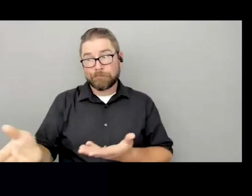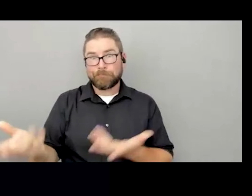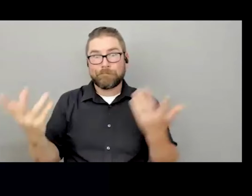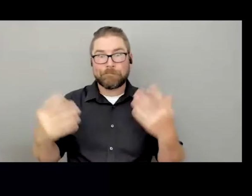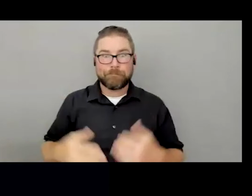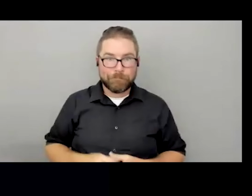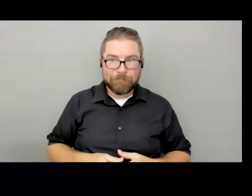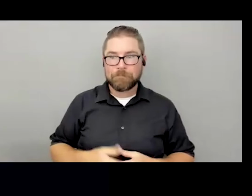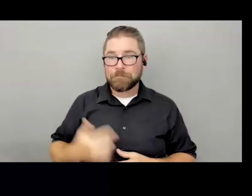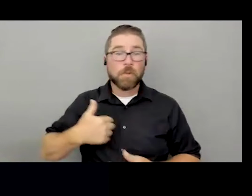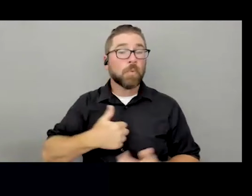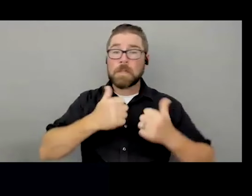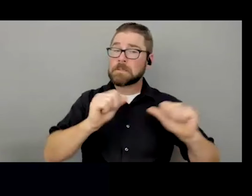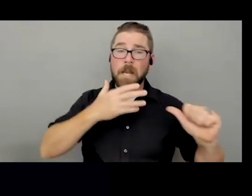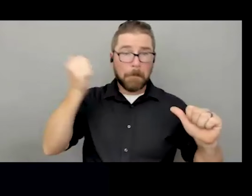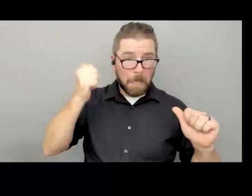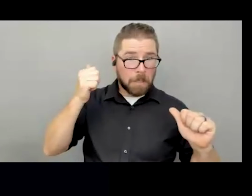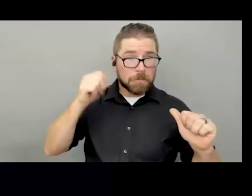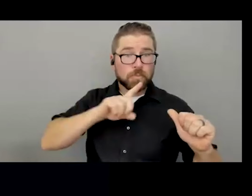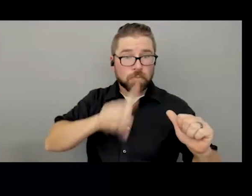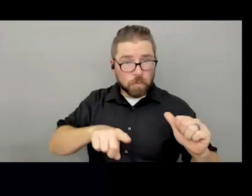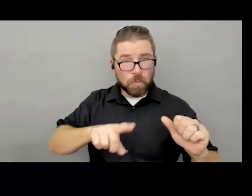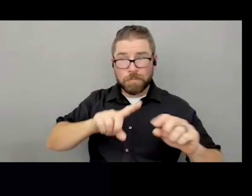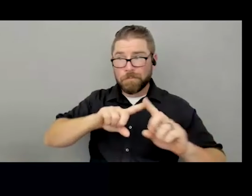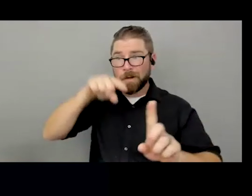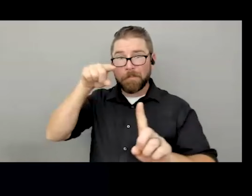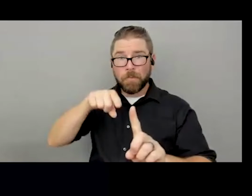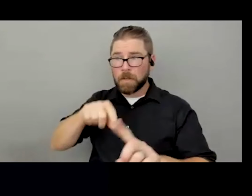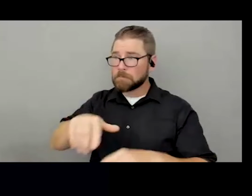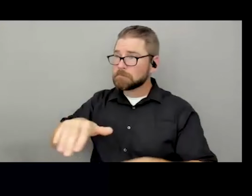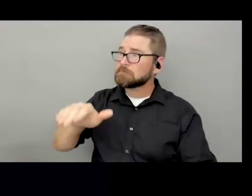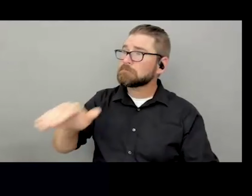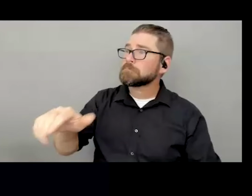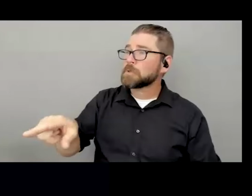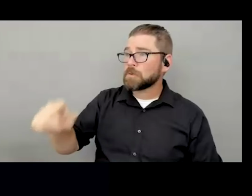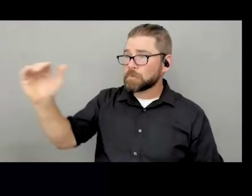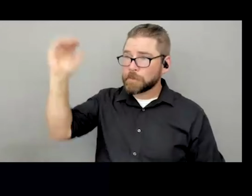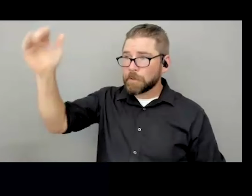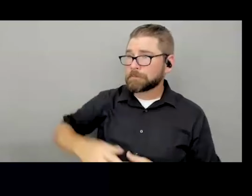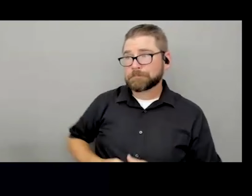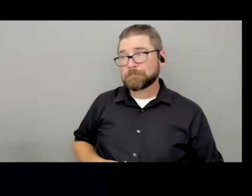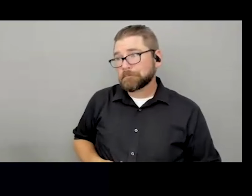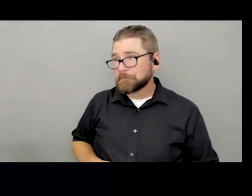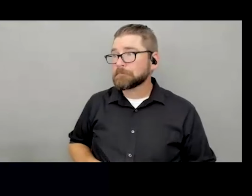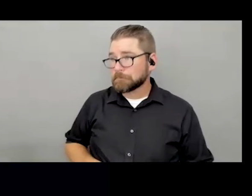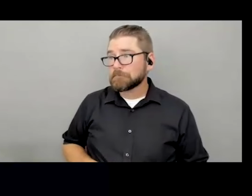I said, you know the bottom line is you're adult. You know it. It's going to land where it's going to land. You know, I've tried to help you and you've done that. There.